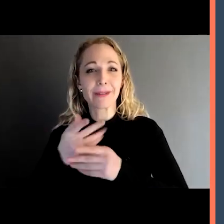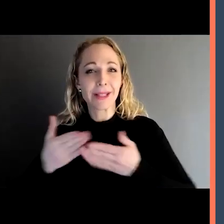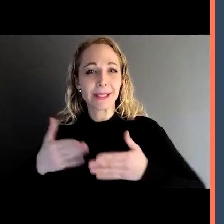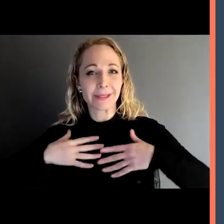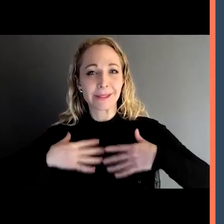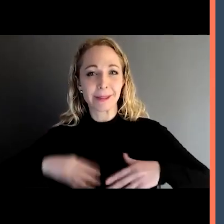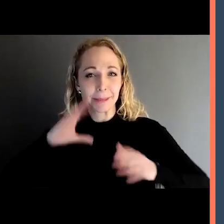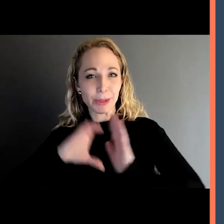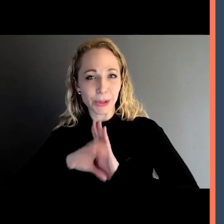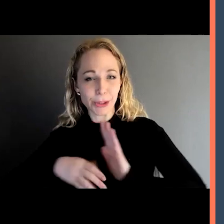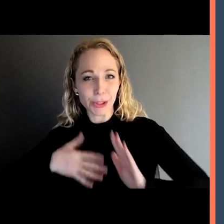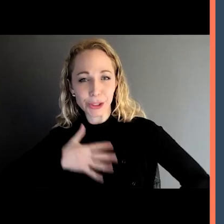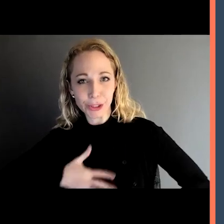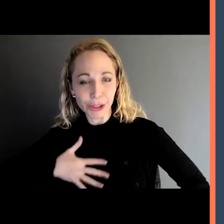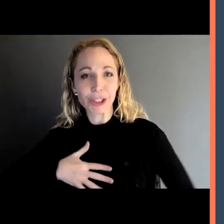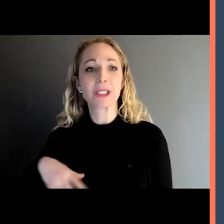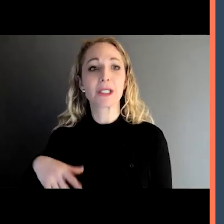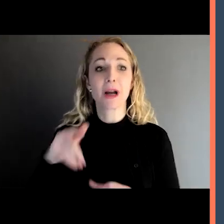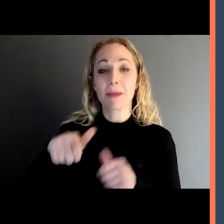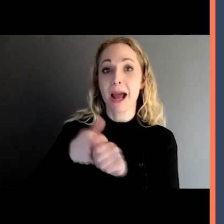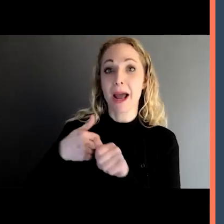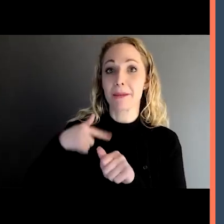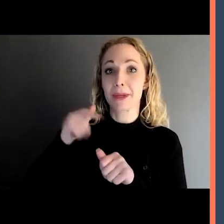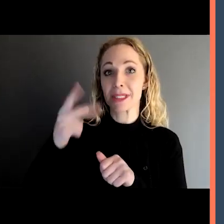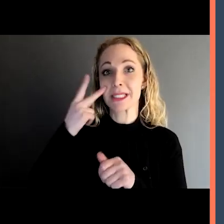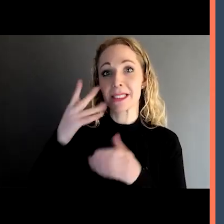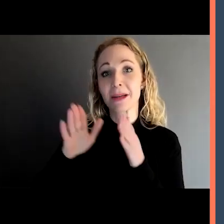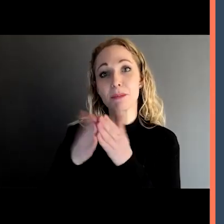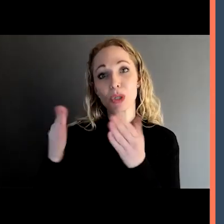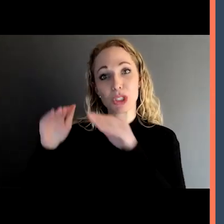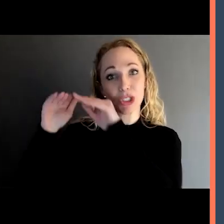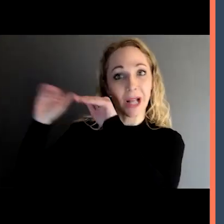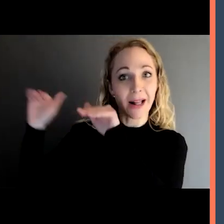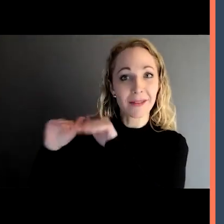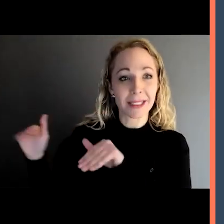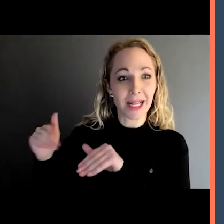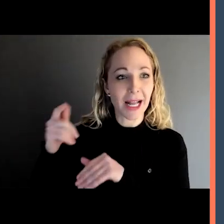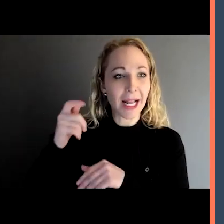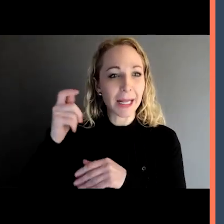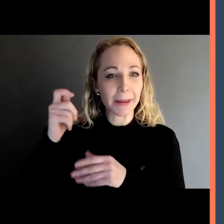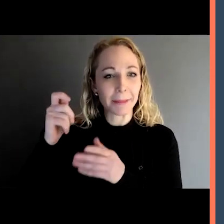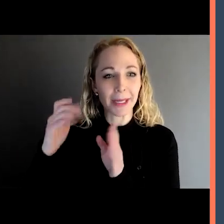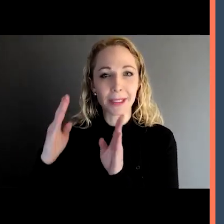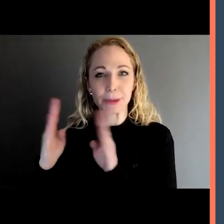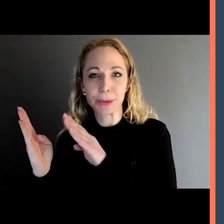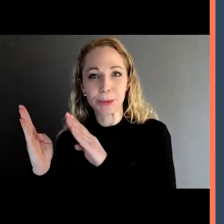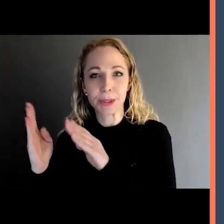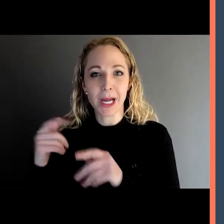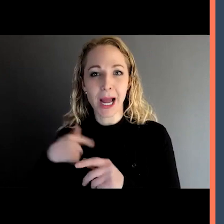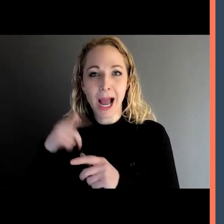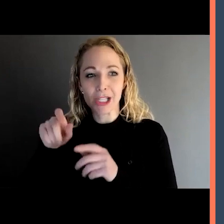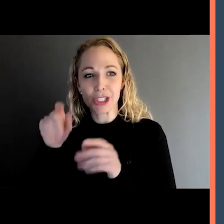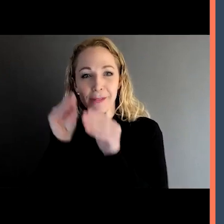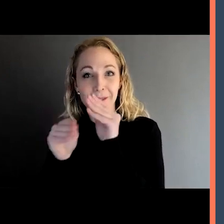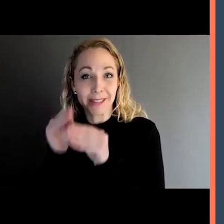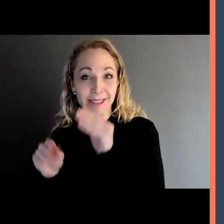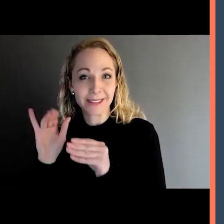SEE BOOKS ON SOME SHELVES THAT ARE KIND OF SKEWED. I SHOULD CORRECT THAT AT SOME POINT IN TIME.